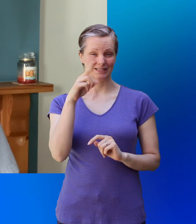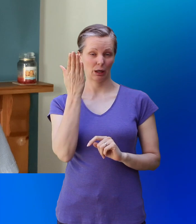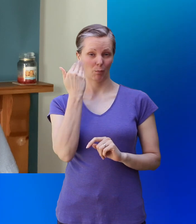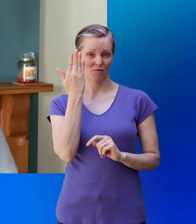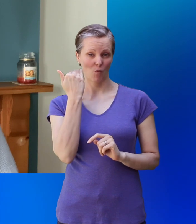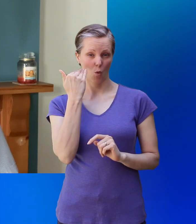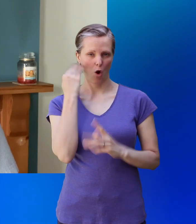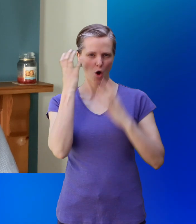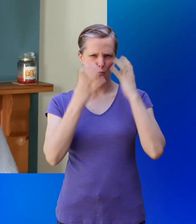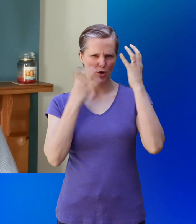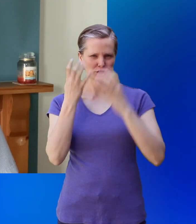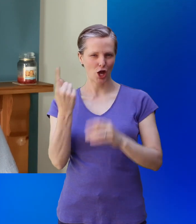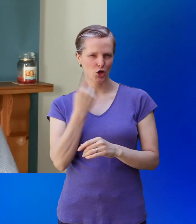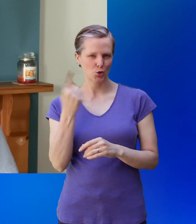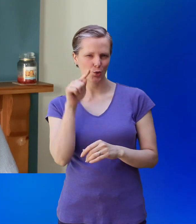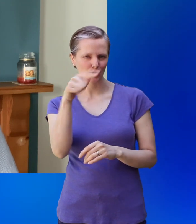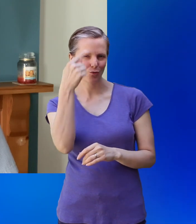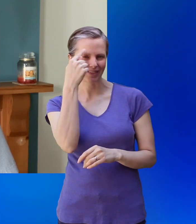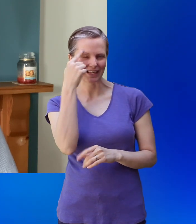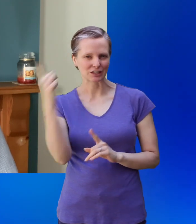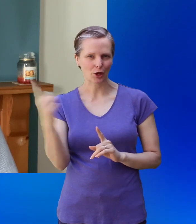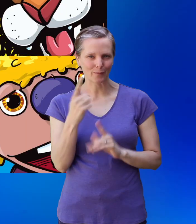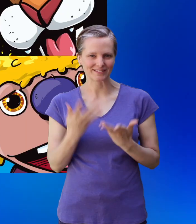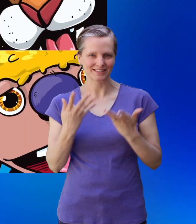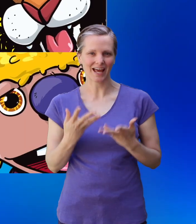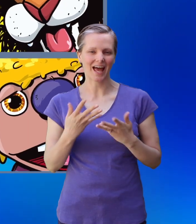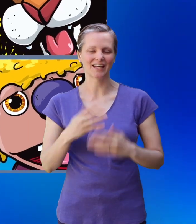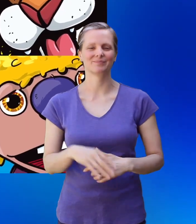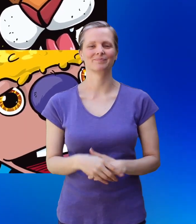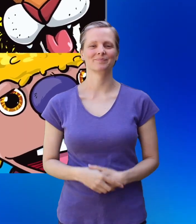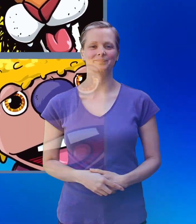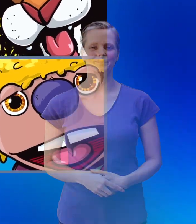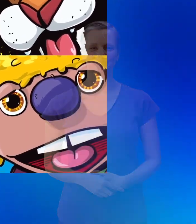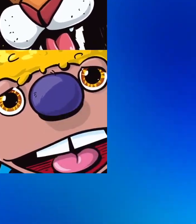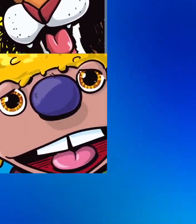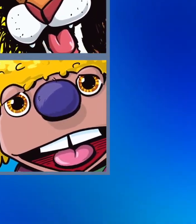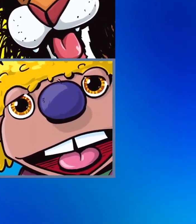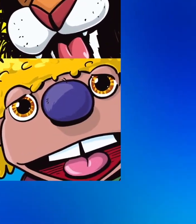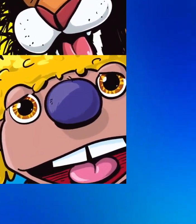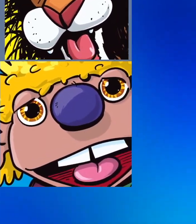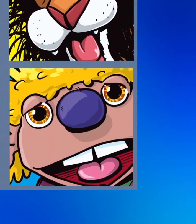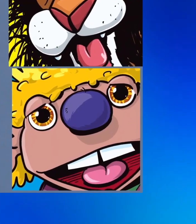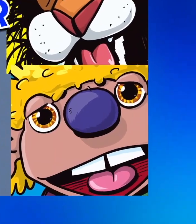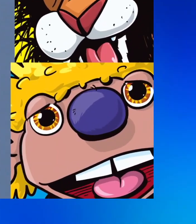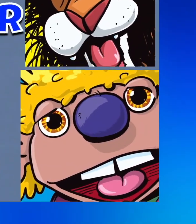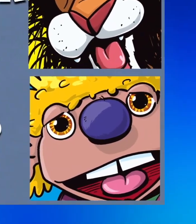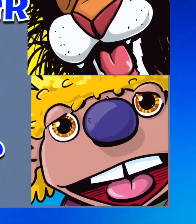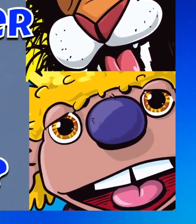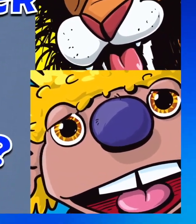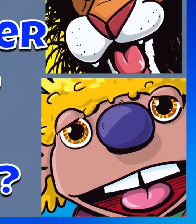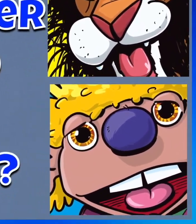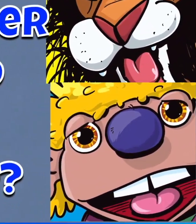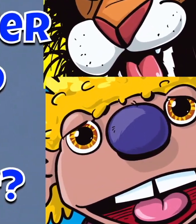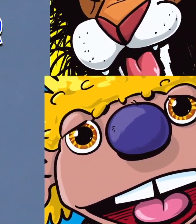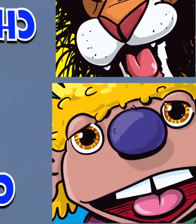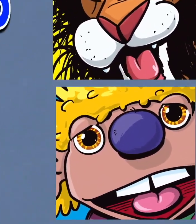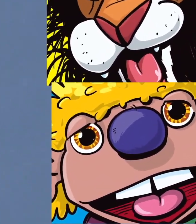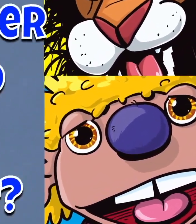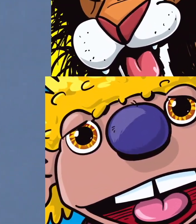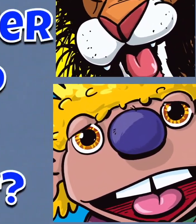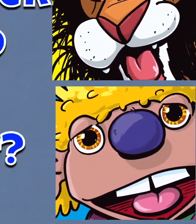I wonder who you think it is today?